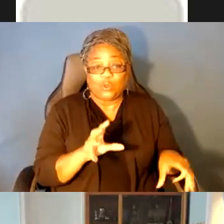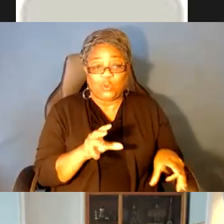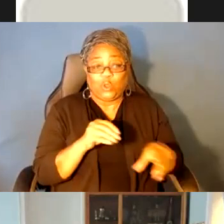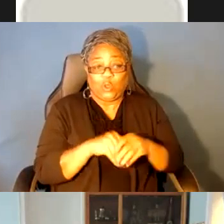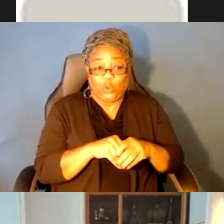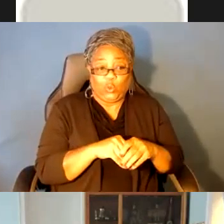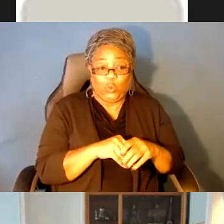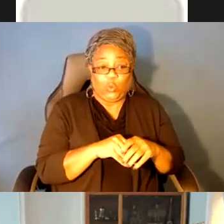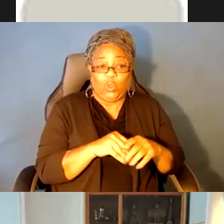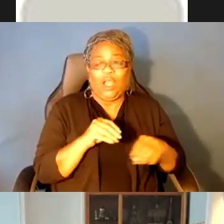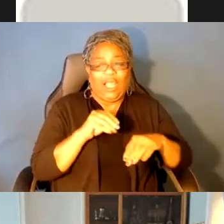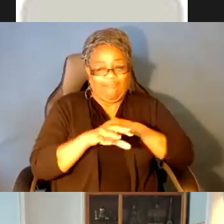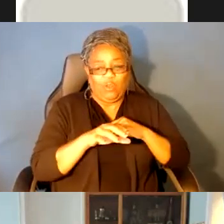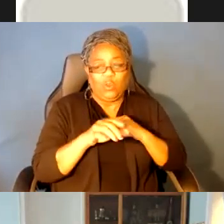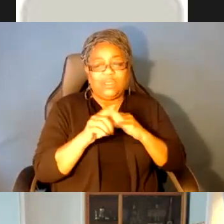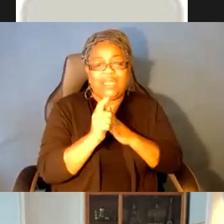projects that are for religious socialization